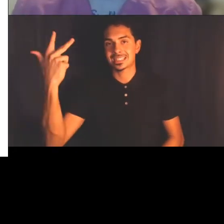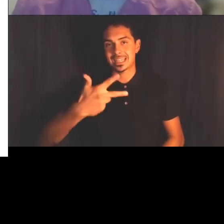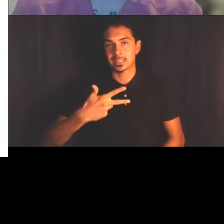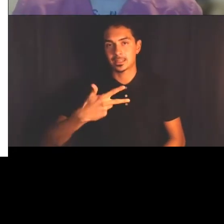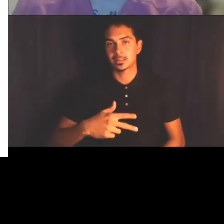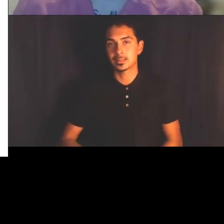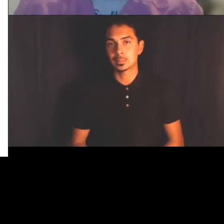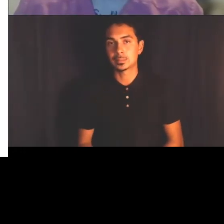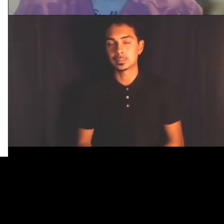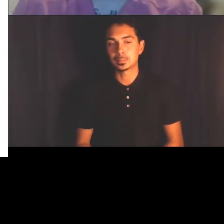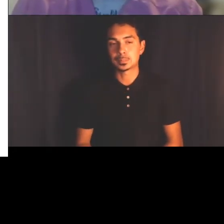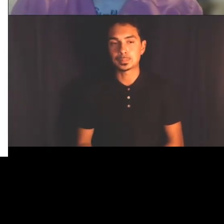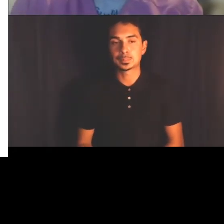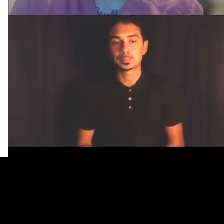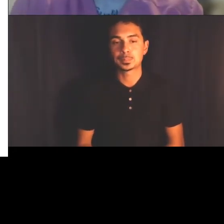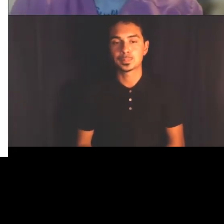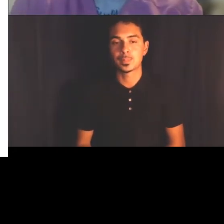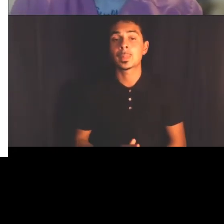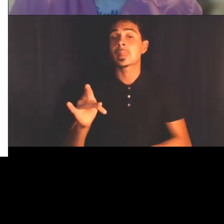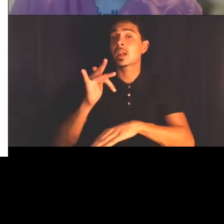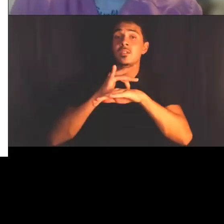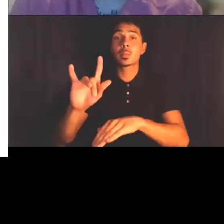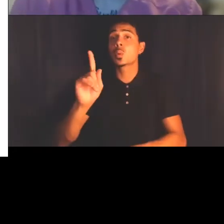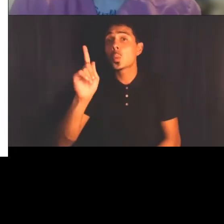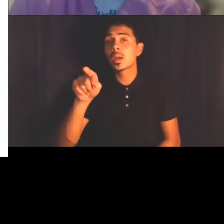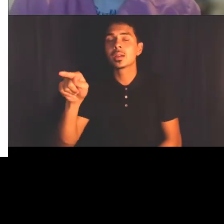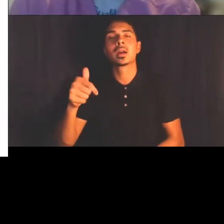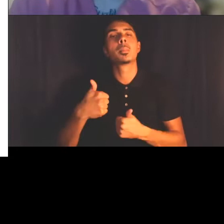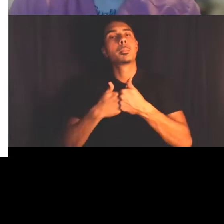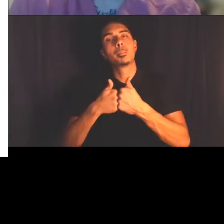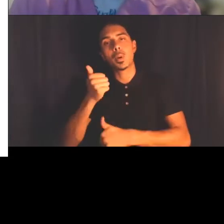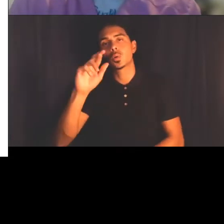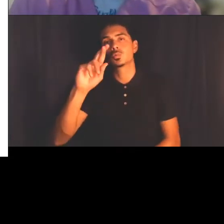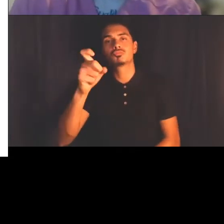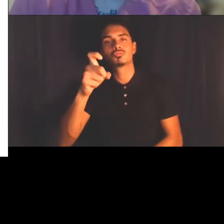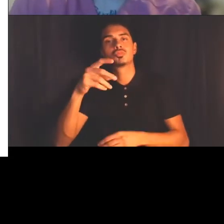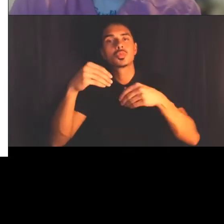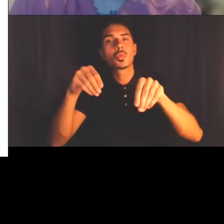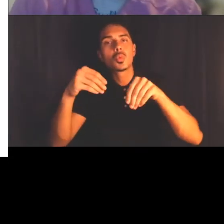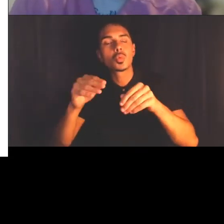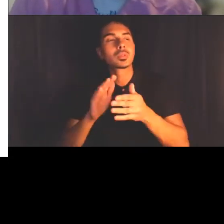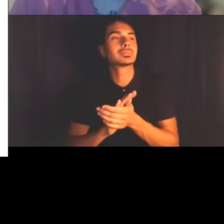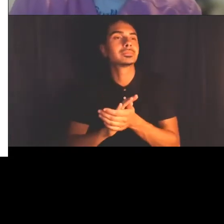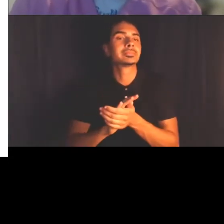and it's available at most drugstores and pharmacies. It doesn't require a prescription.